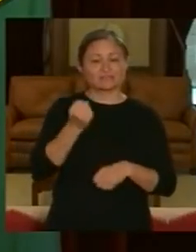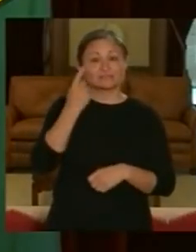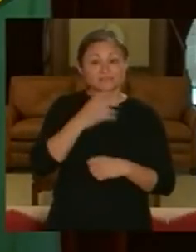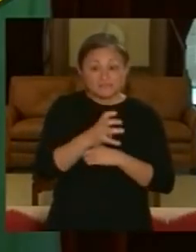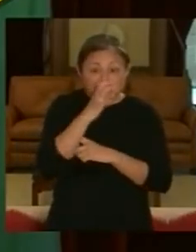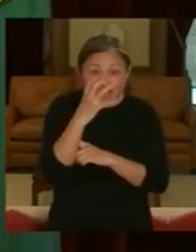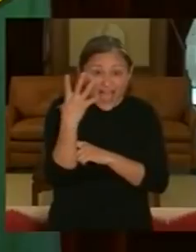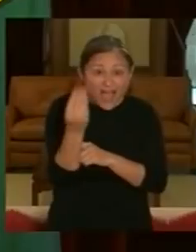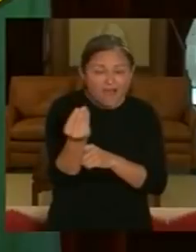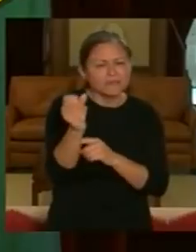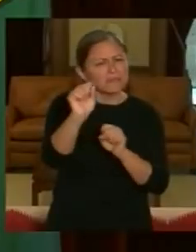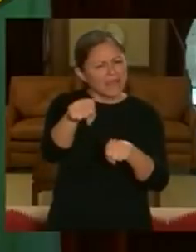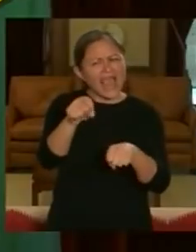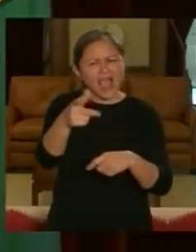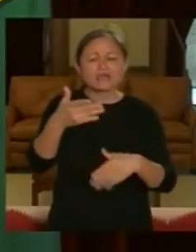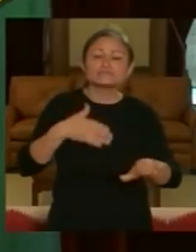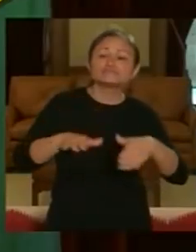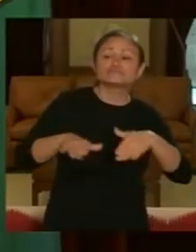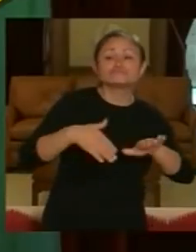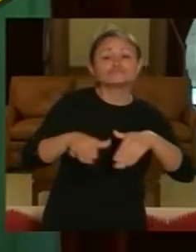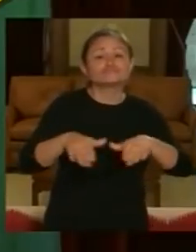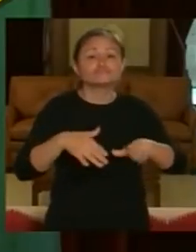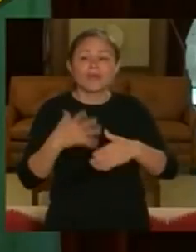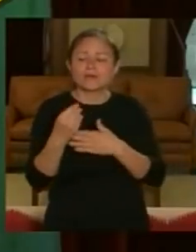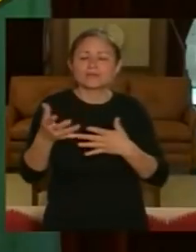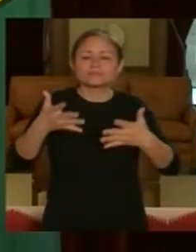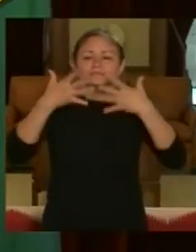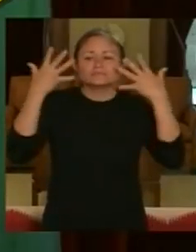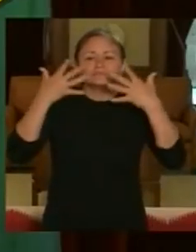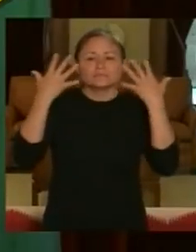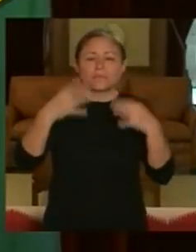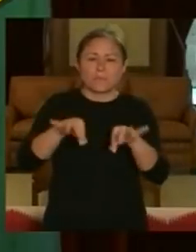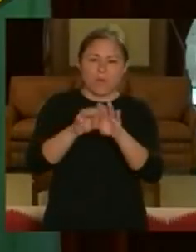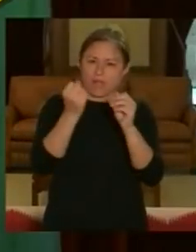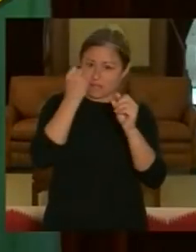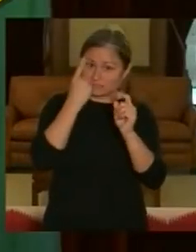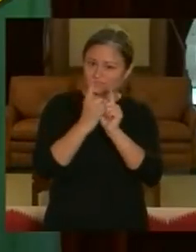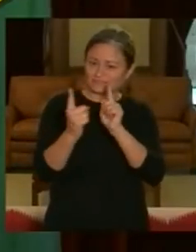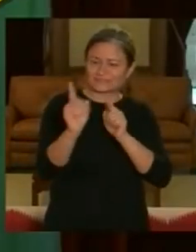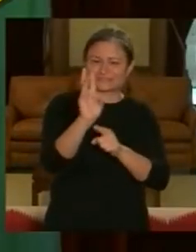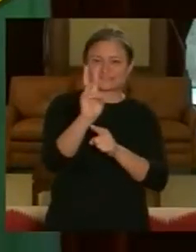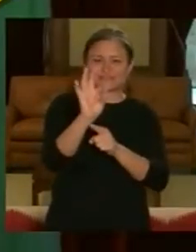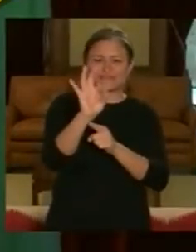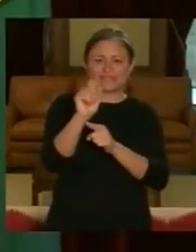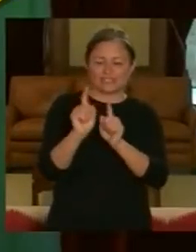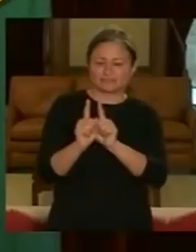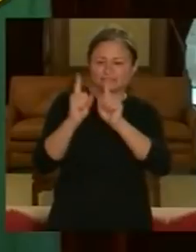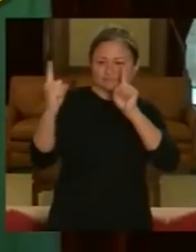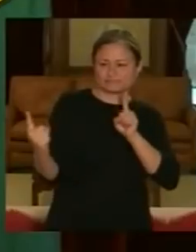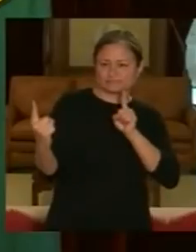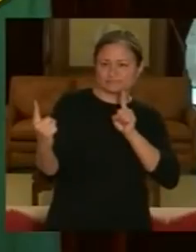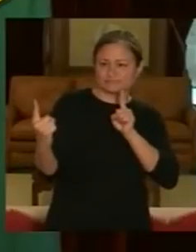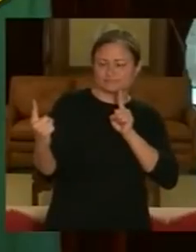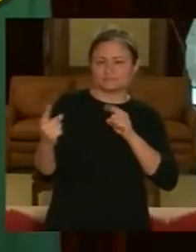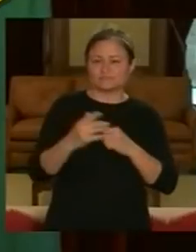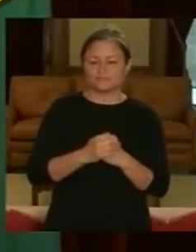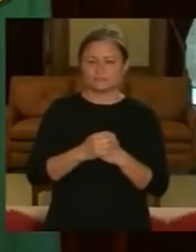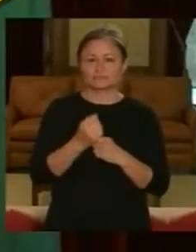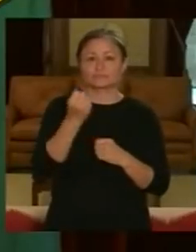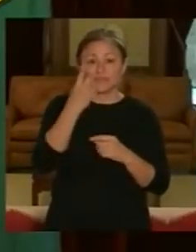WORK REMOTELY FROM HOME. IT IS STILL SAFE TO GO OUTSIDE USING SOCIAL DISTANCING OF SIX FEET.